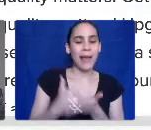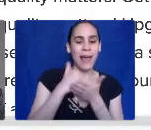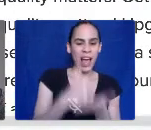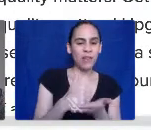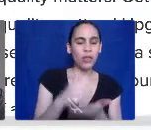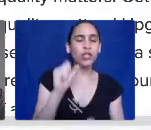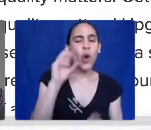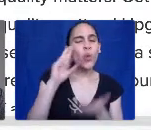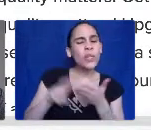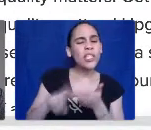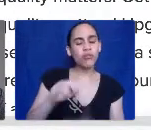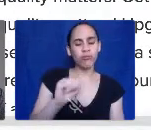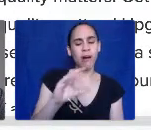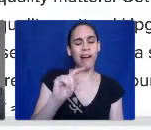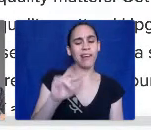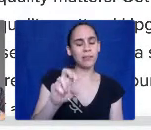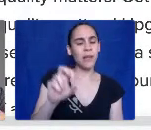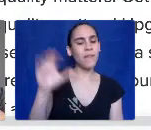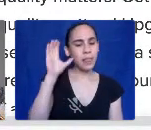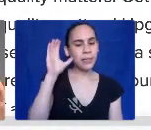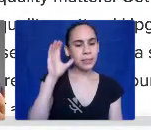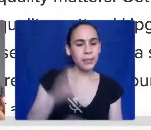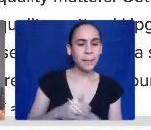flipping the question around and restating is a great way to get one also gives yourself time